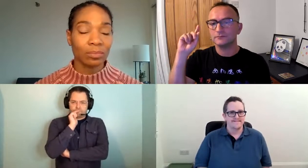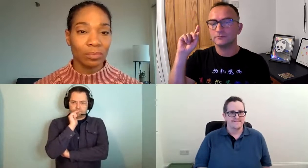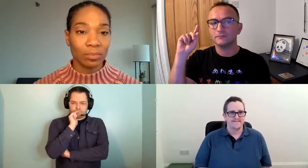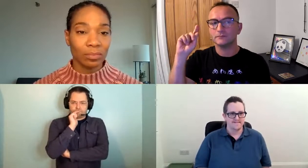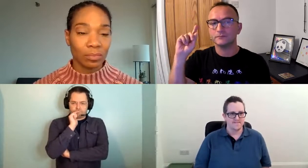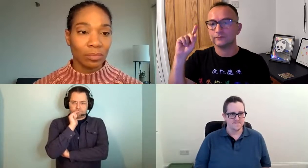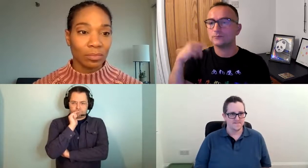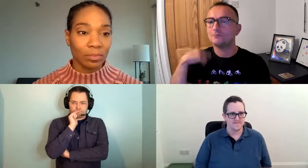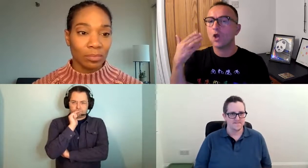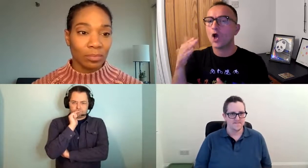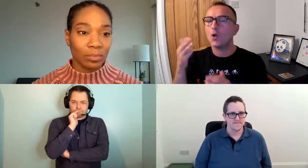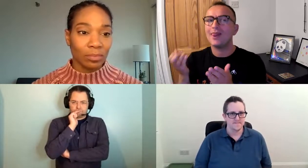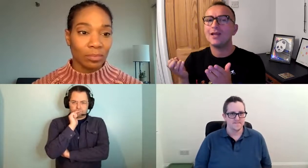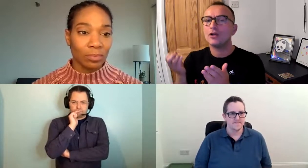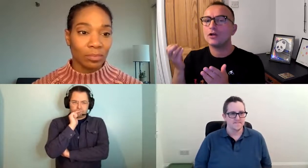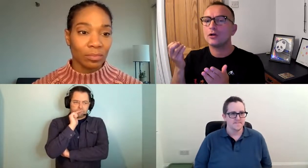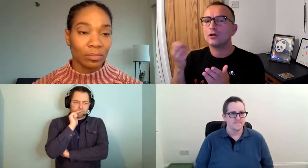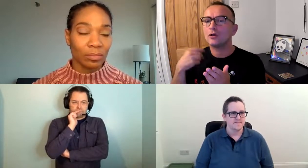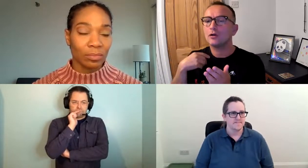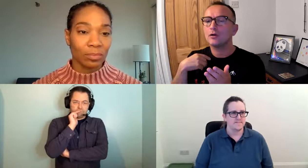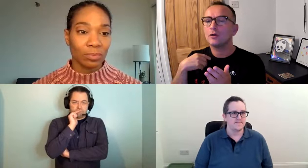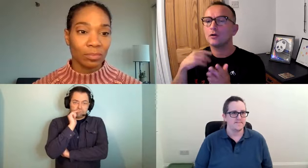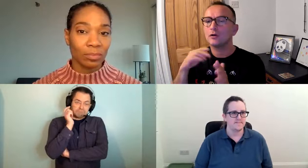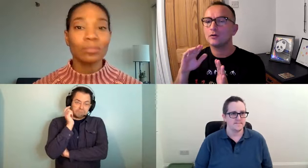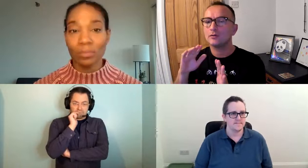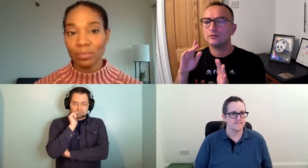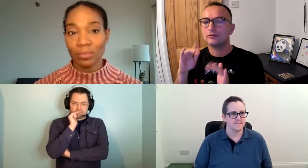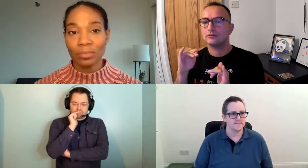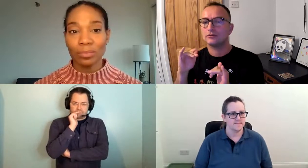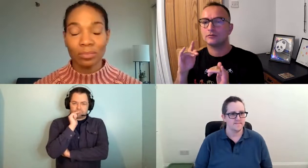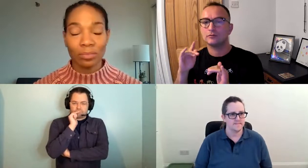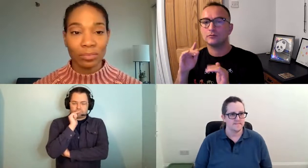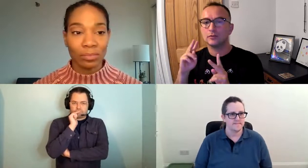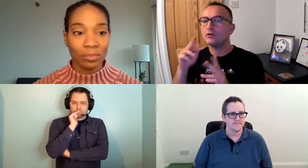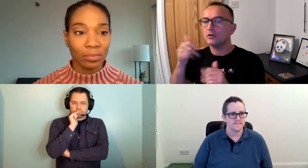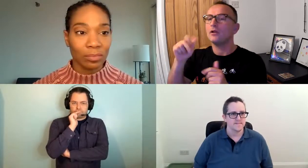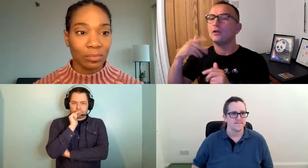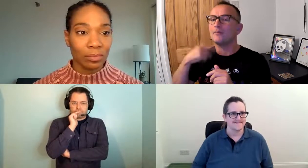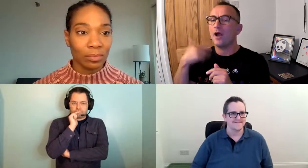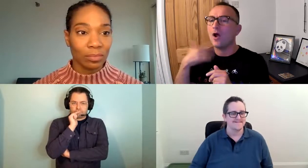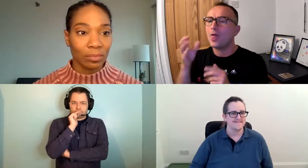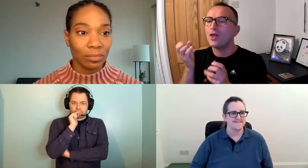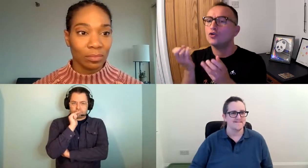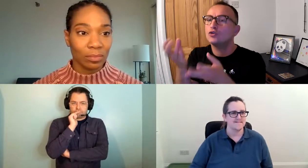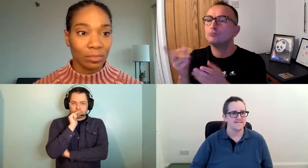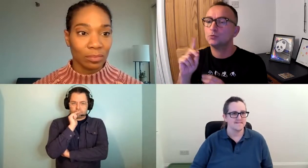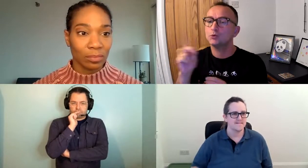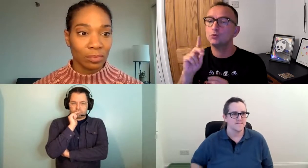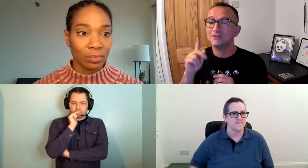Thank you for contributing, yeah there is no way of saying what language is right or wrong.